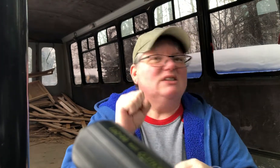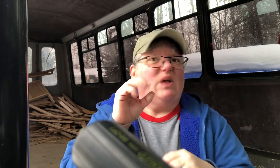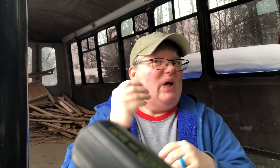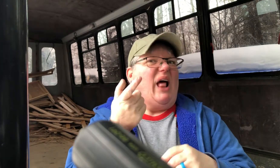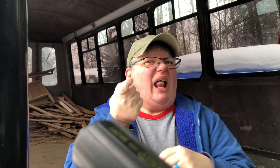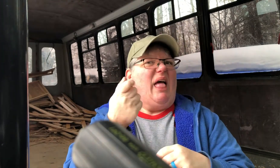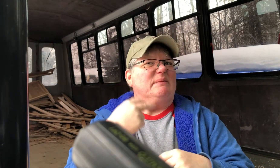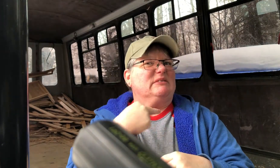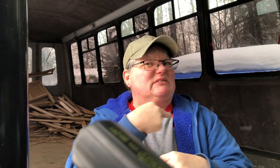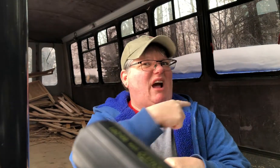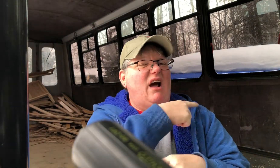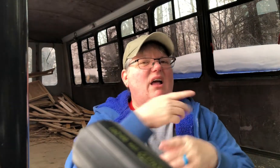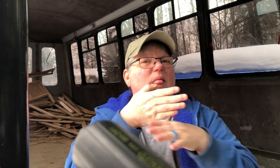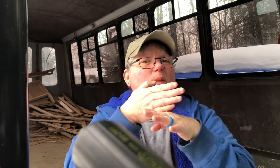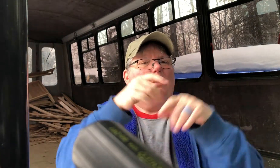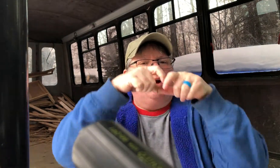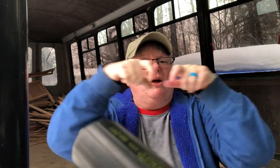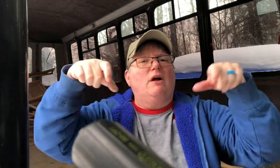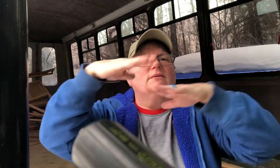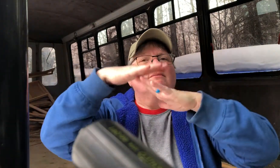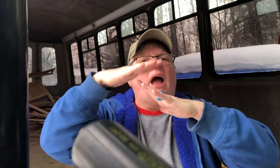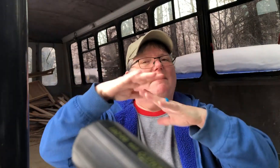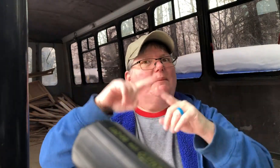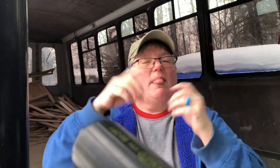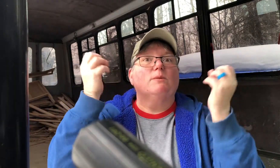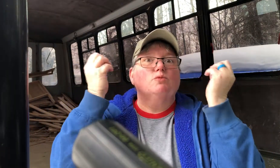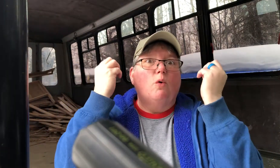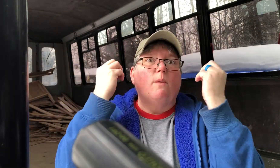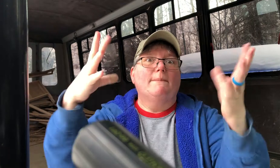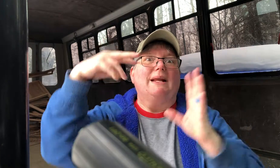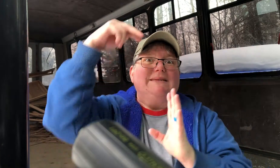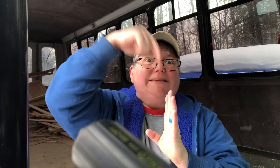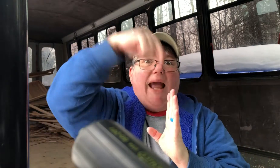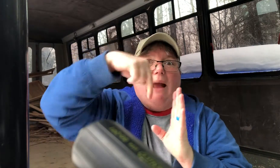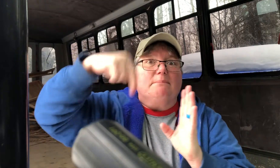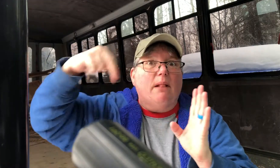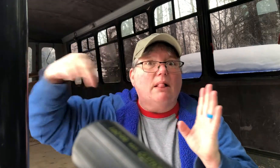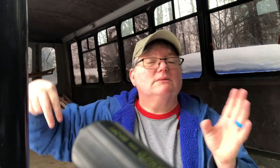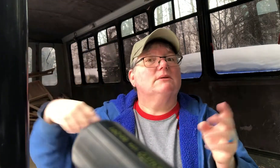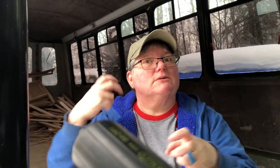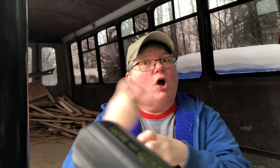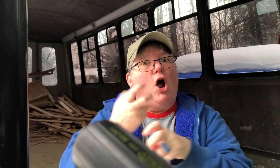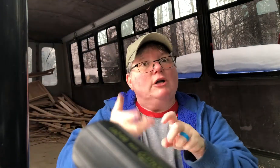So I'm a little bit stuck, the wood strips that are on top... there's so many staples, and it's hard to